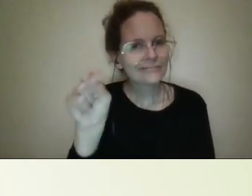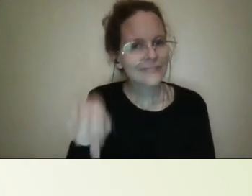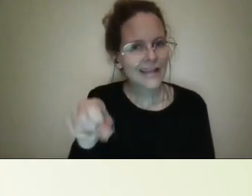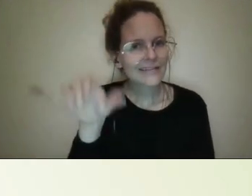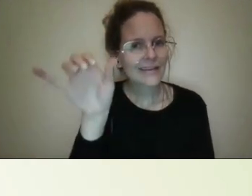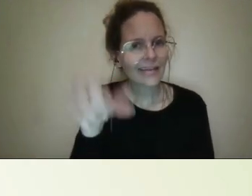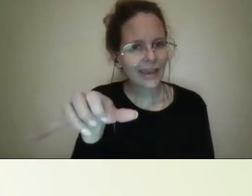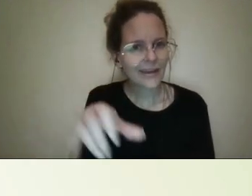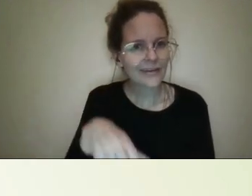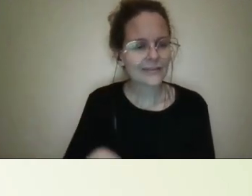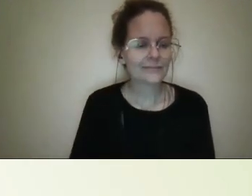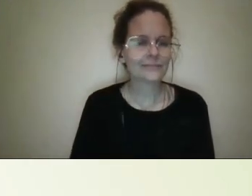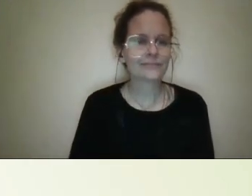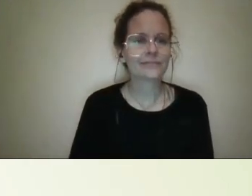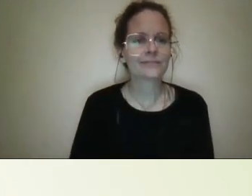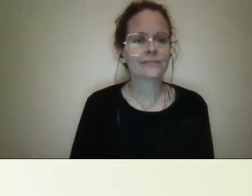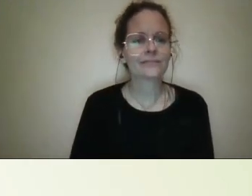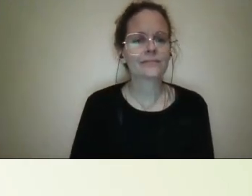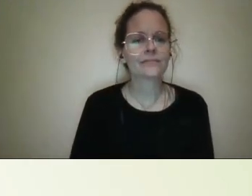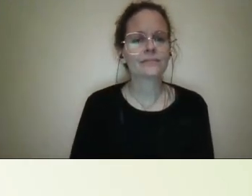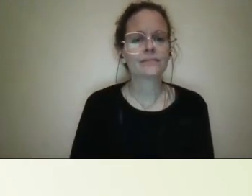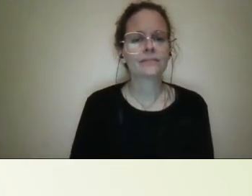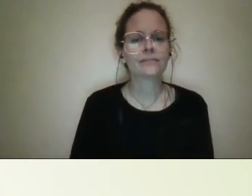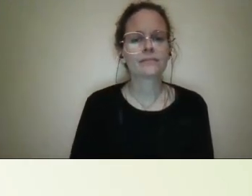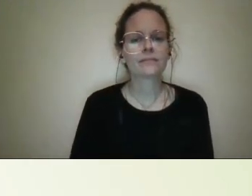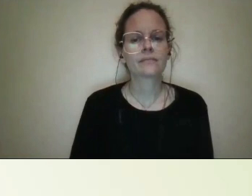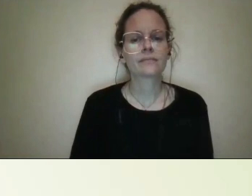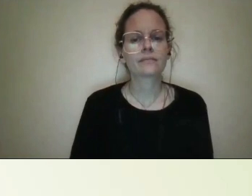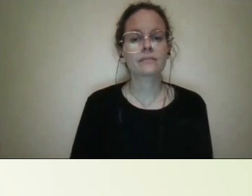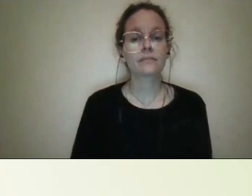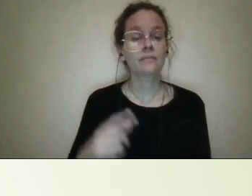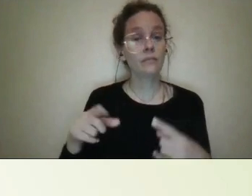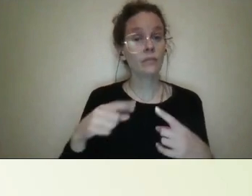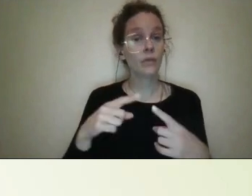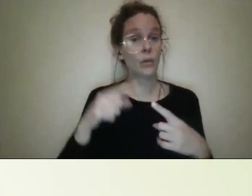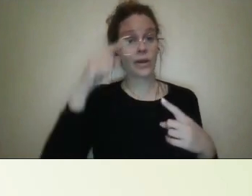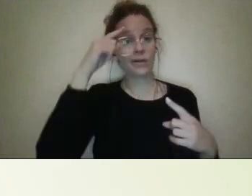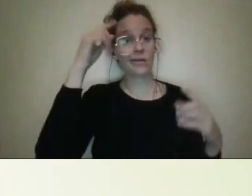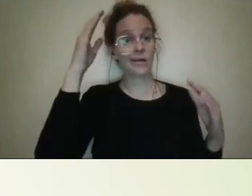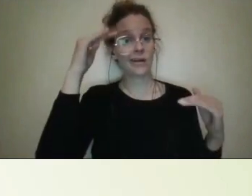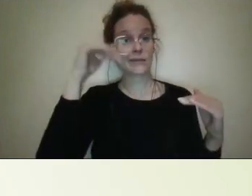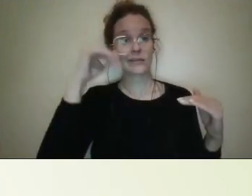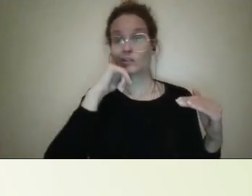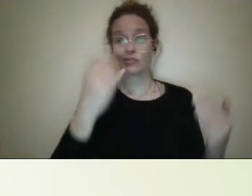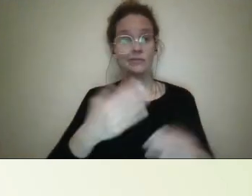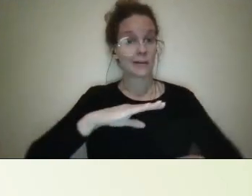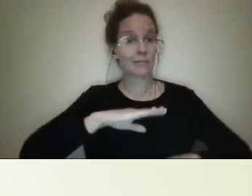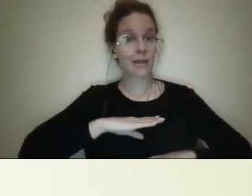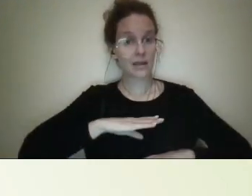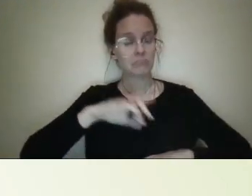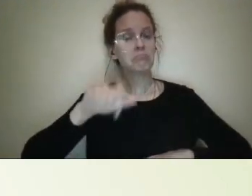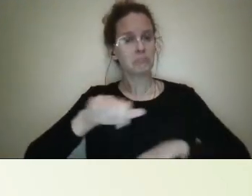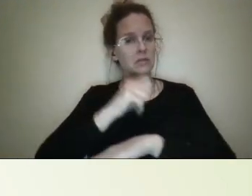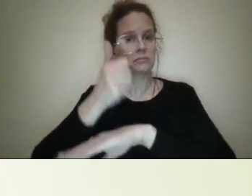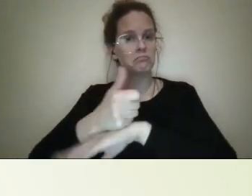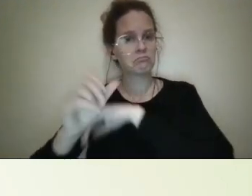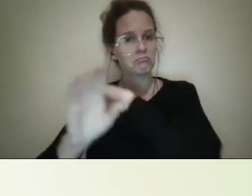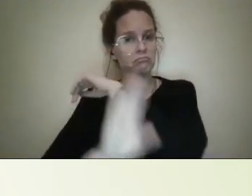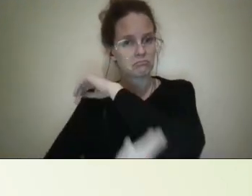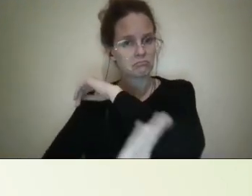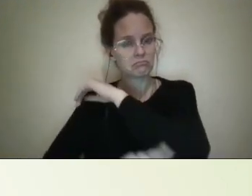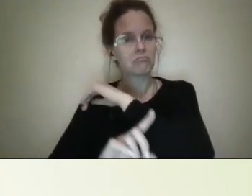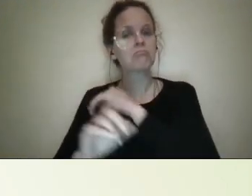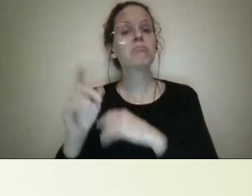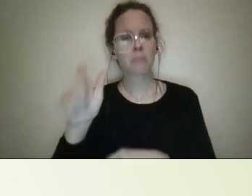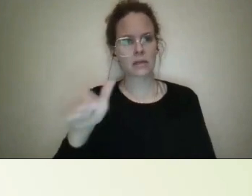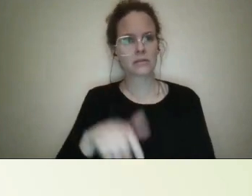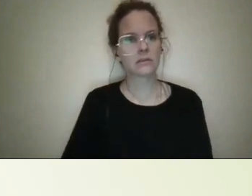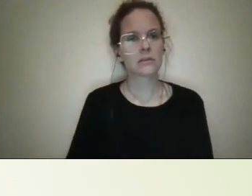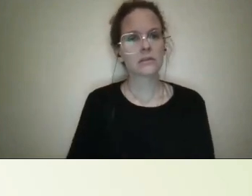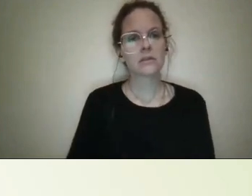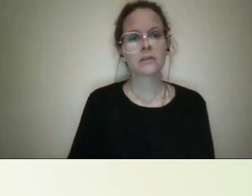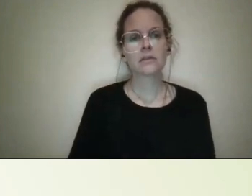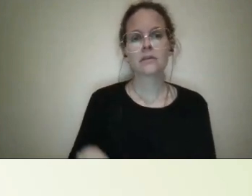Create consequences when expectations are not met. Excuse me. "Consequences" is not a